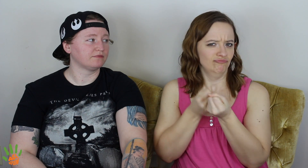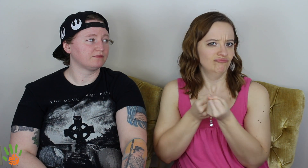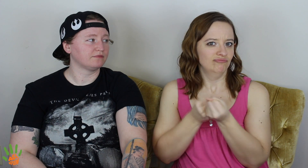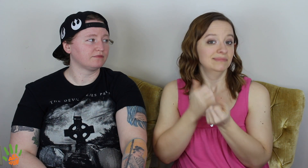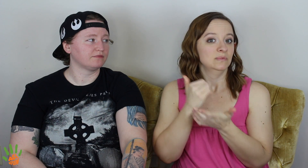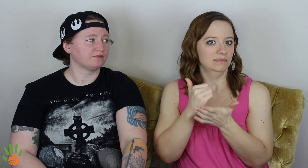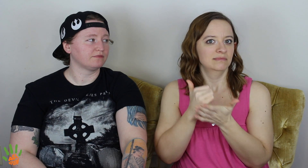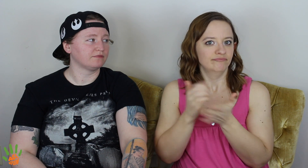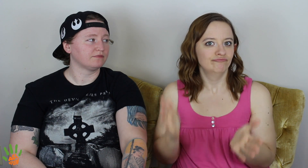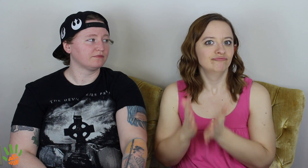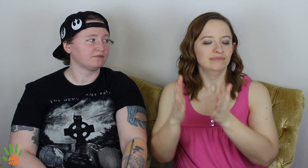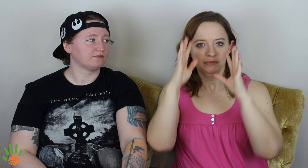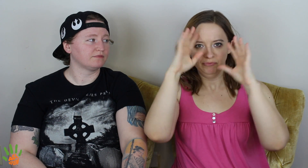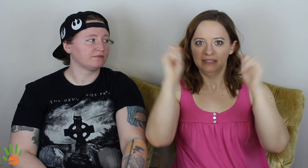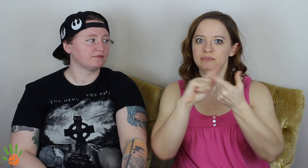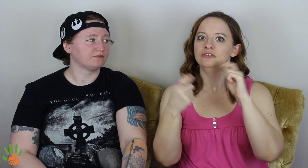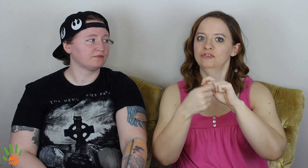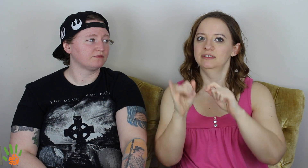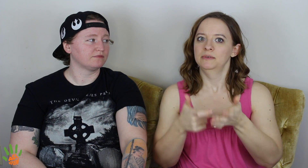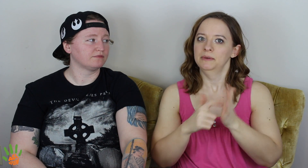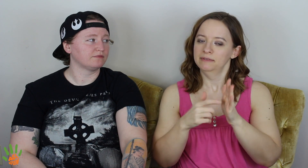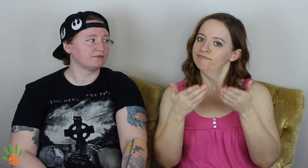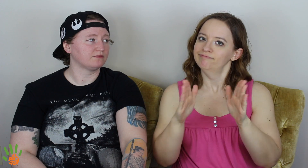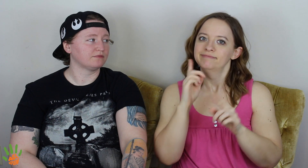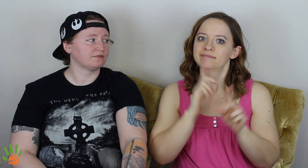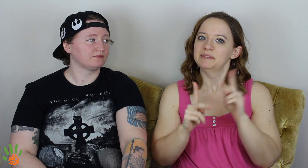The two of them advocated to help the president change the requirements